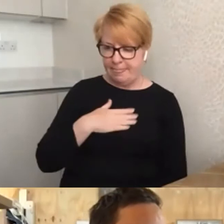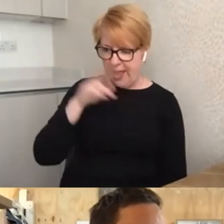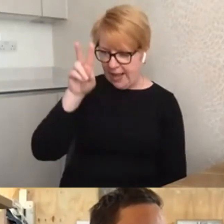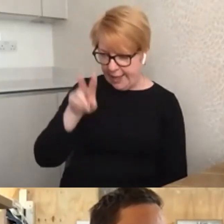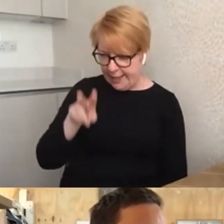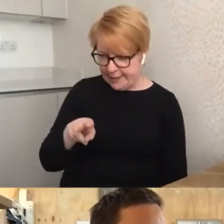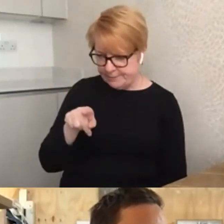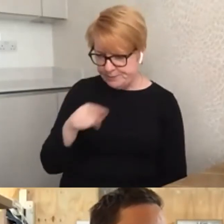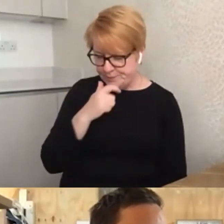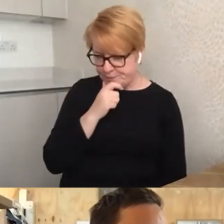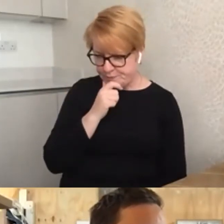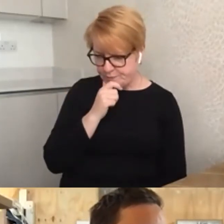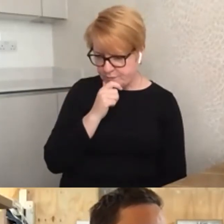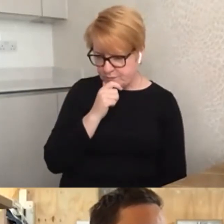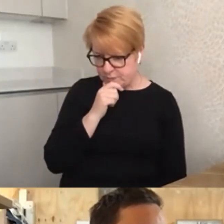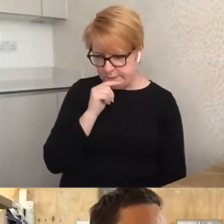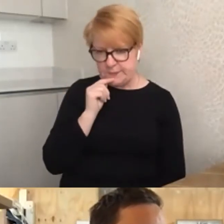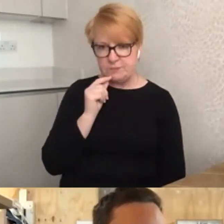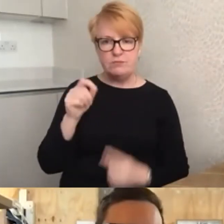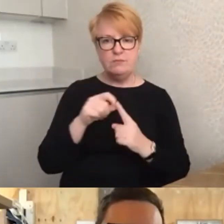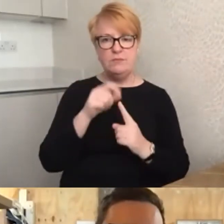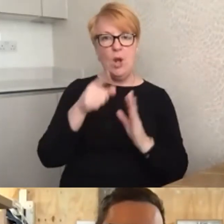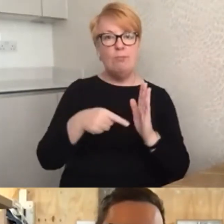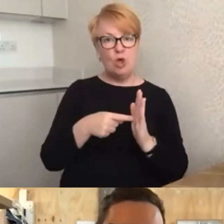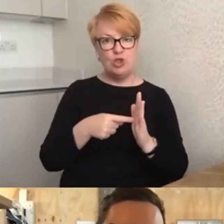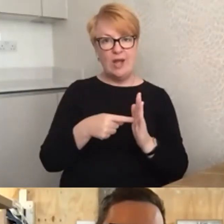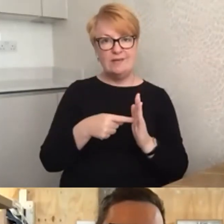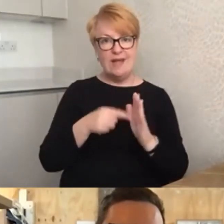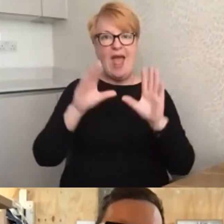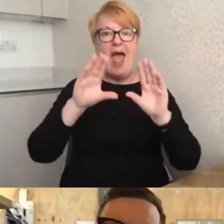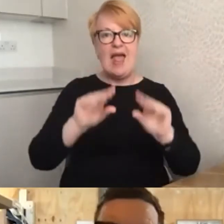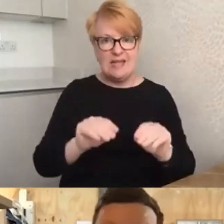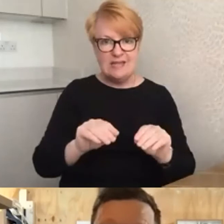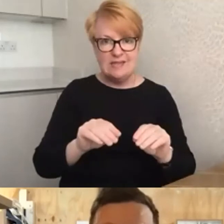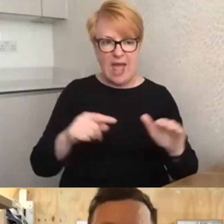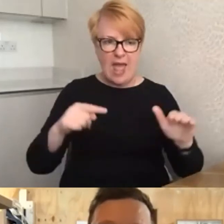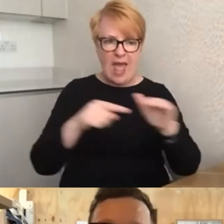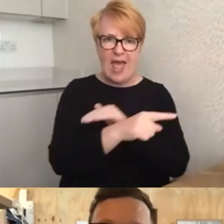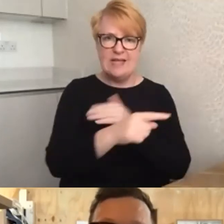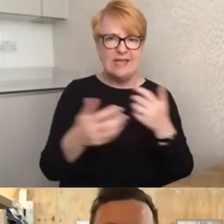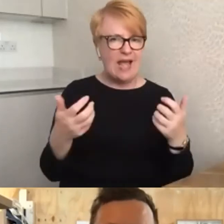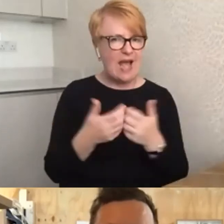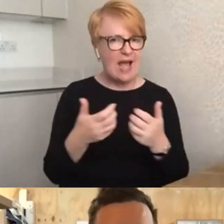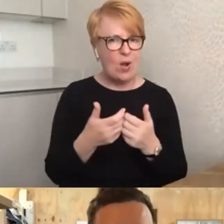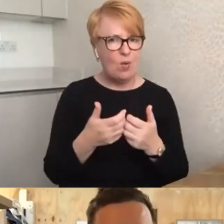How do you exit when a project does finally come to an end? What was your responsibility to artists and arts organisations have